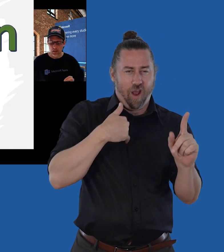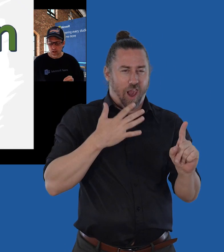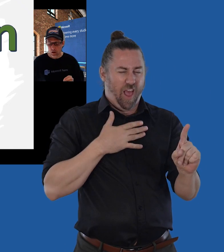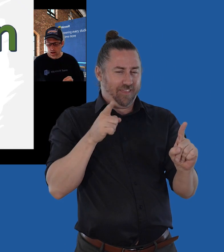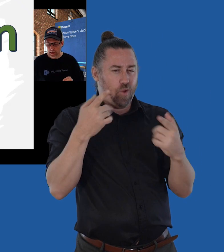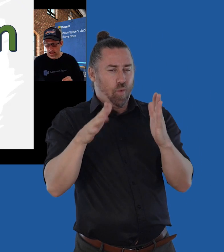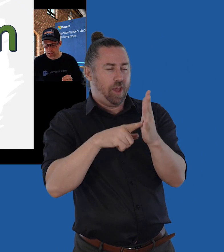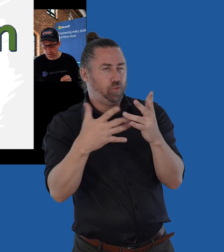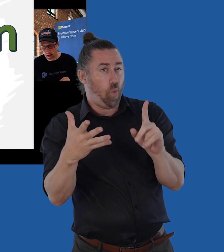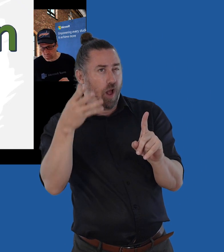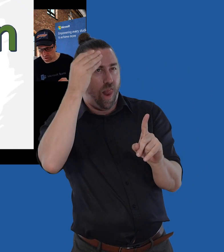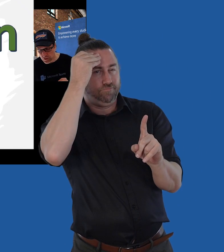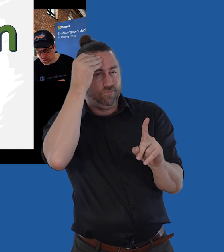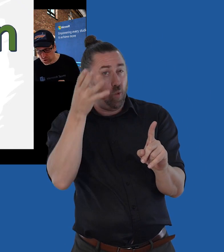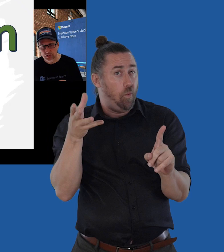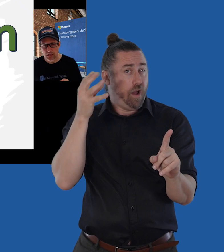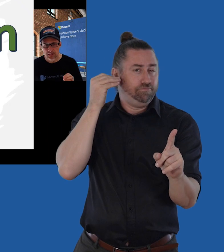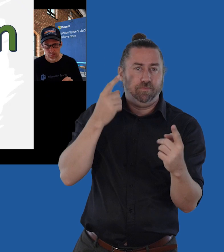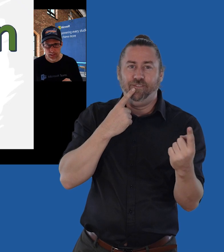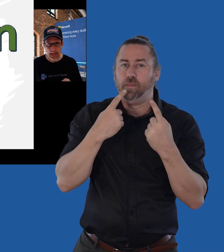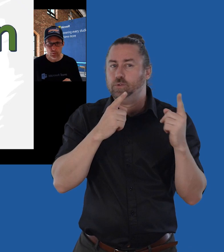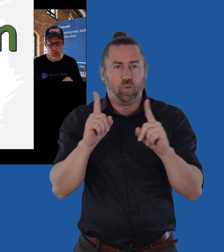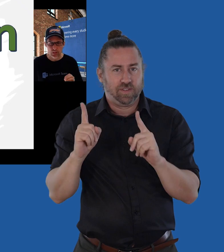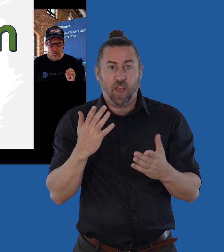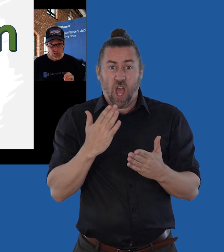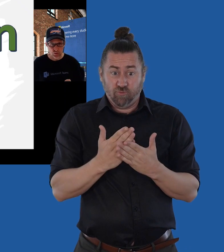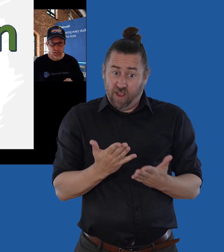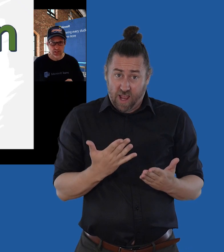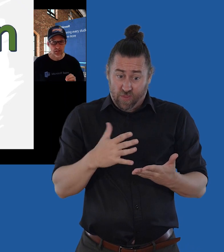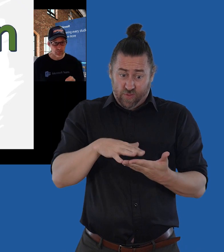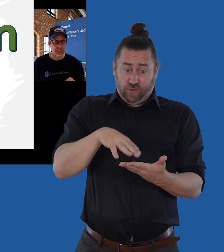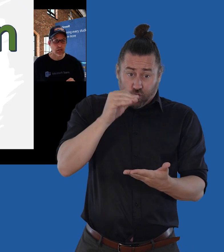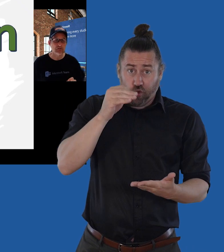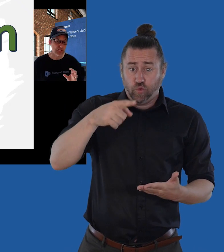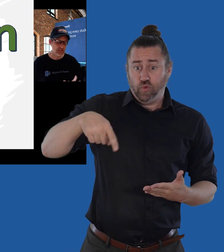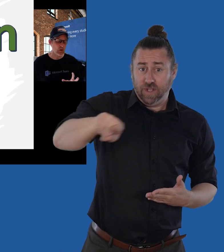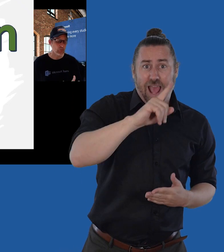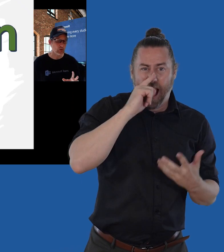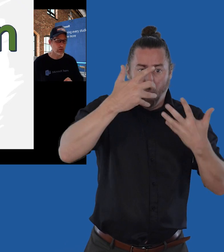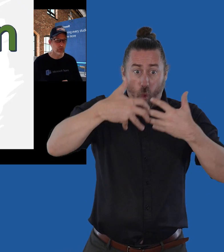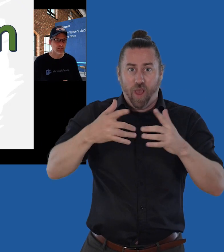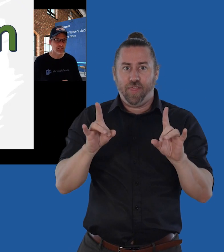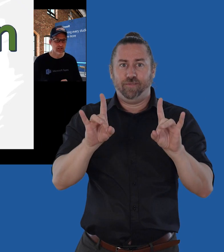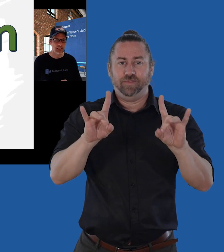Alright, it's up to the student to be able to do this themselves, and that's why we call it personalisation.